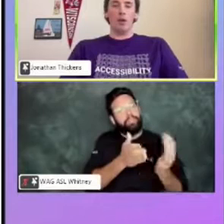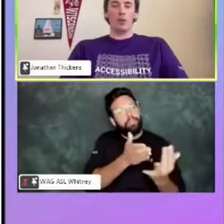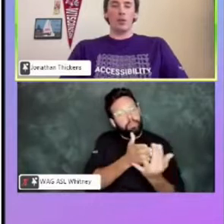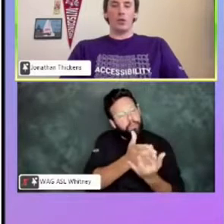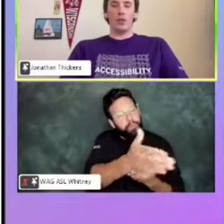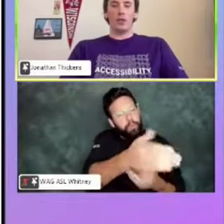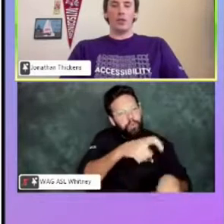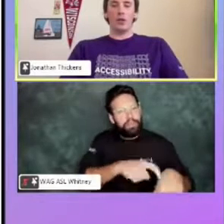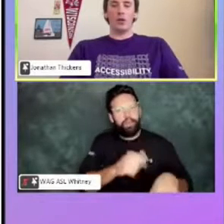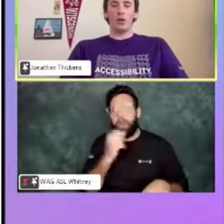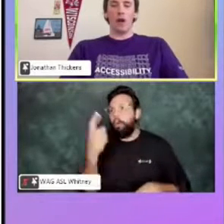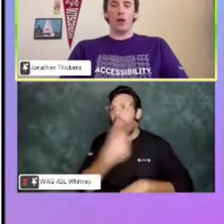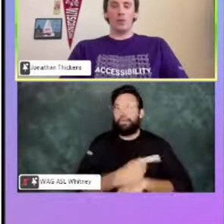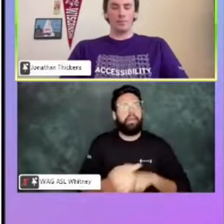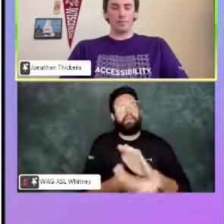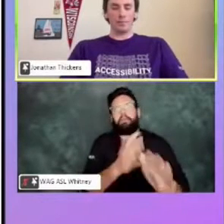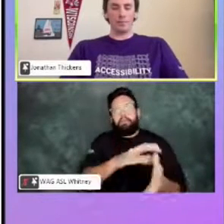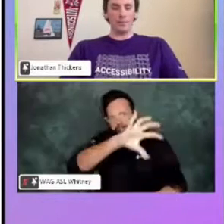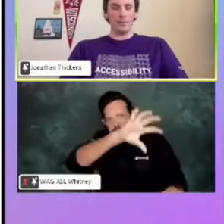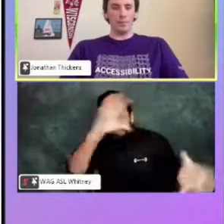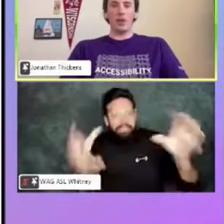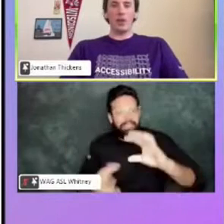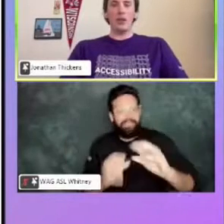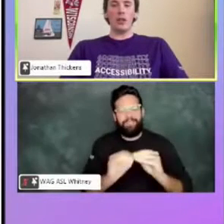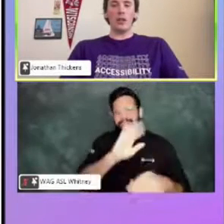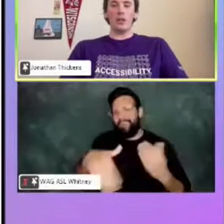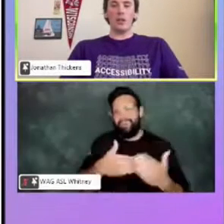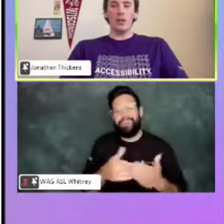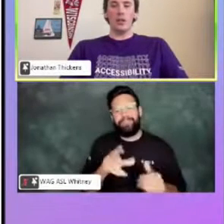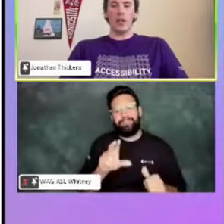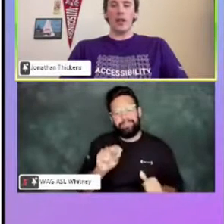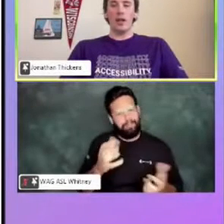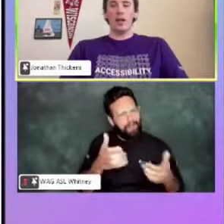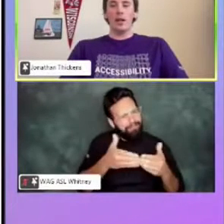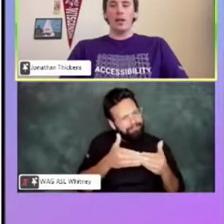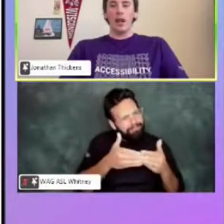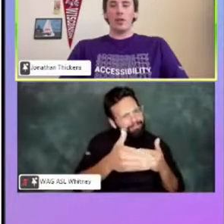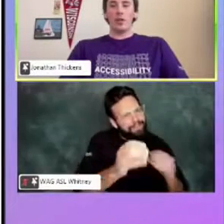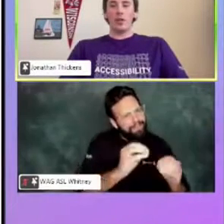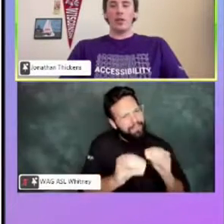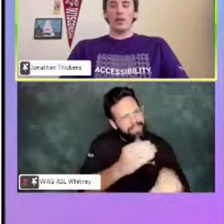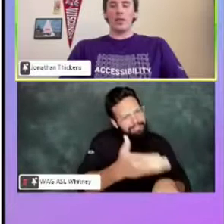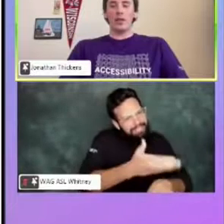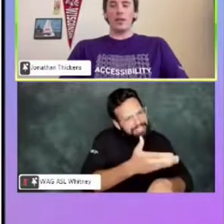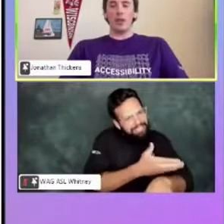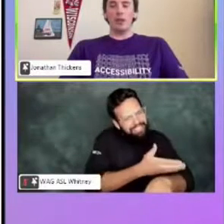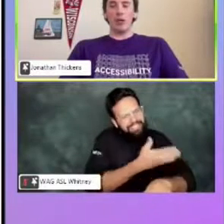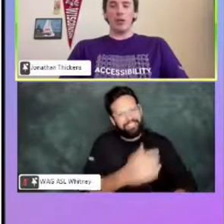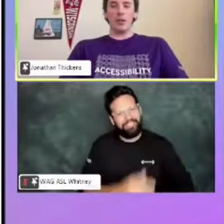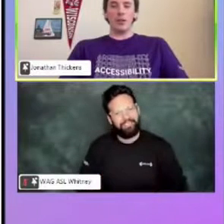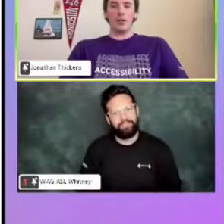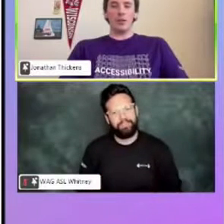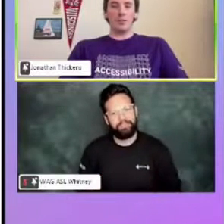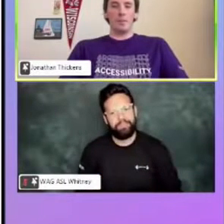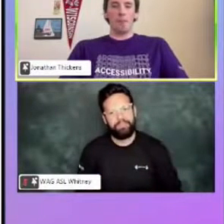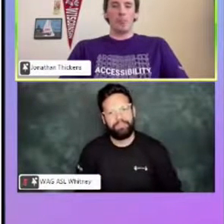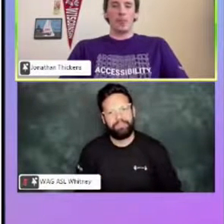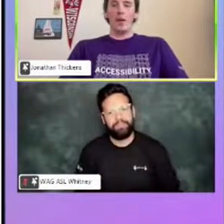All the thresholds you've seen so far, including the one in the screenshot, have the threshold set to zero total issues.